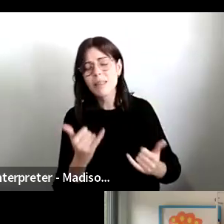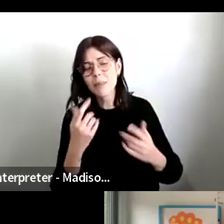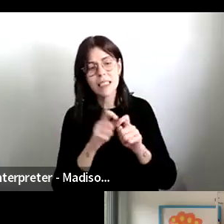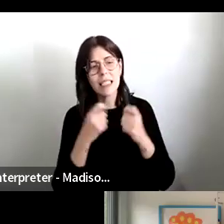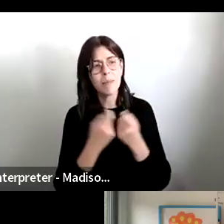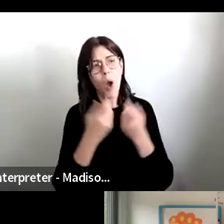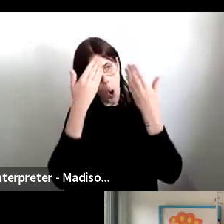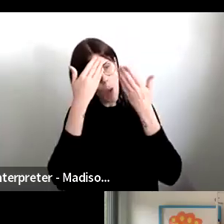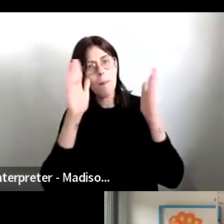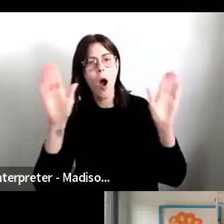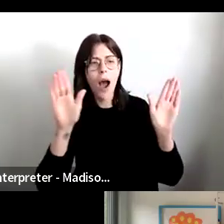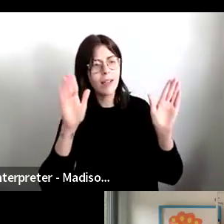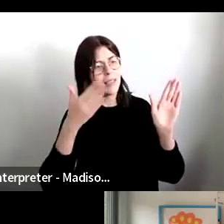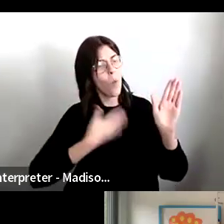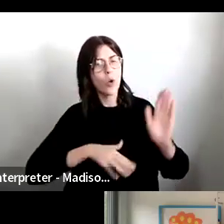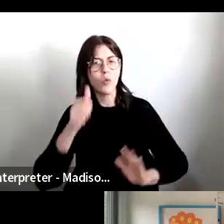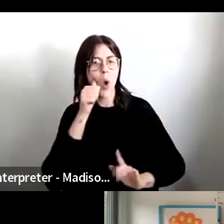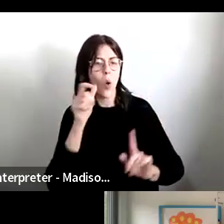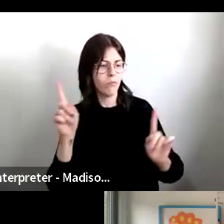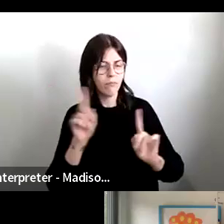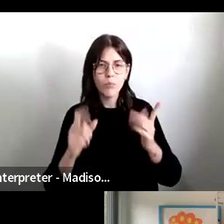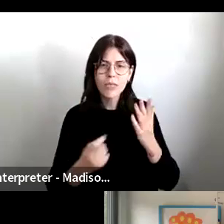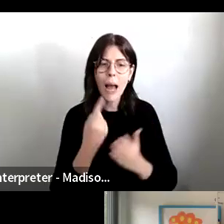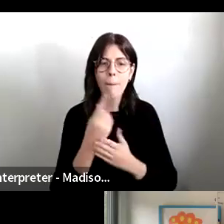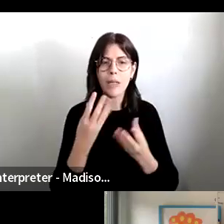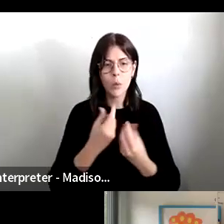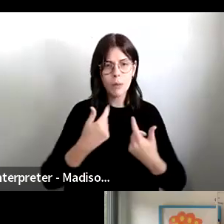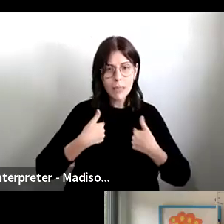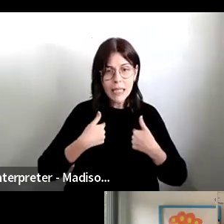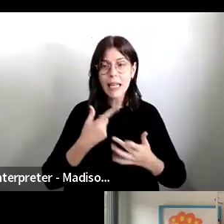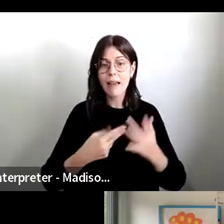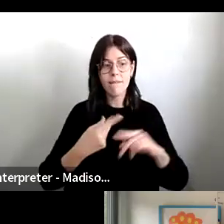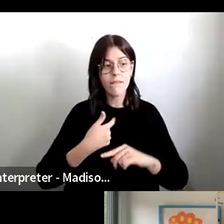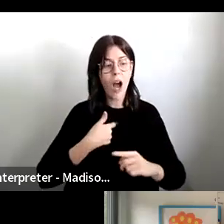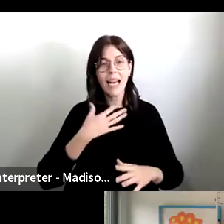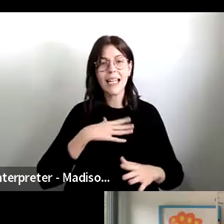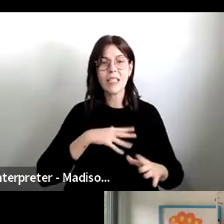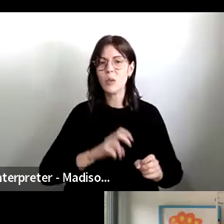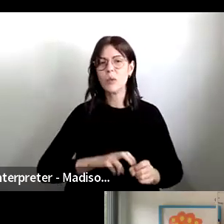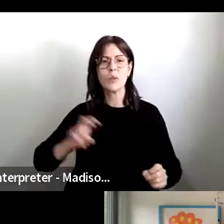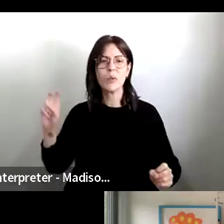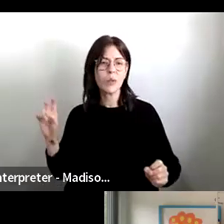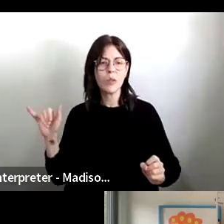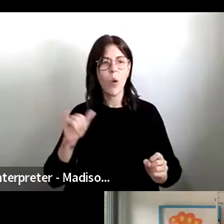hearing where things are and if I need to take a step back or not - just to keep the communication